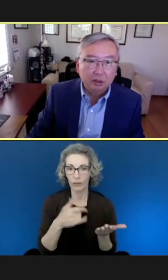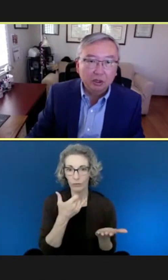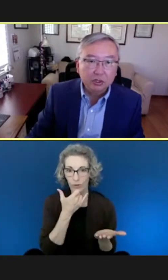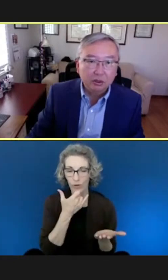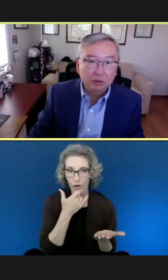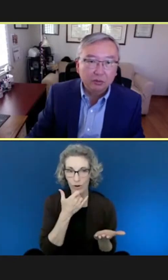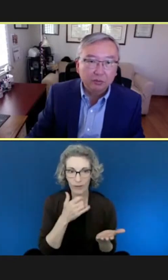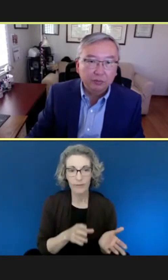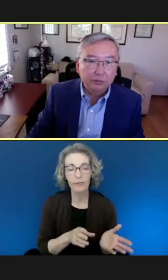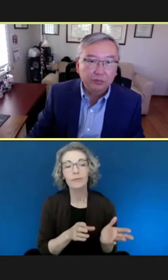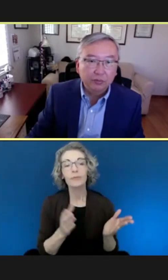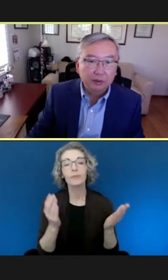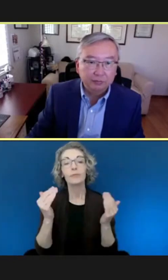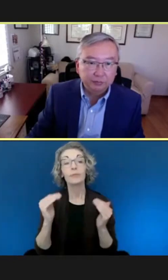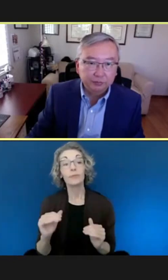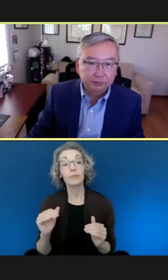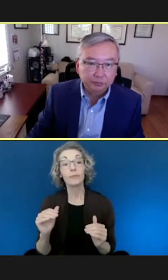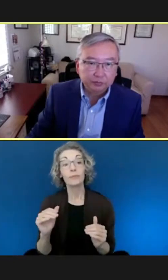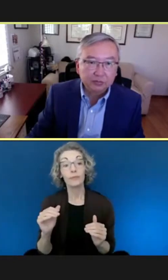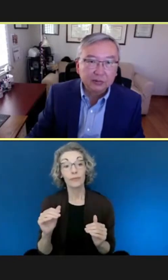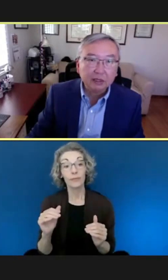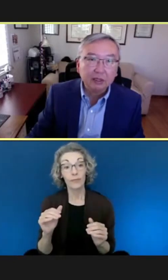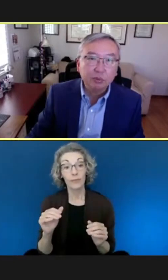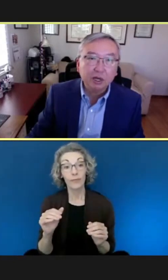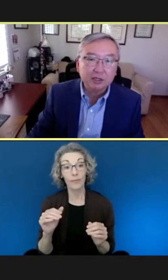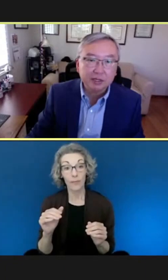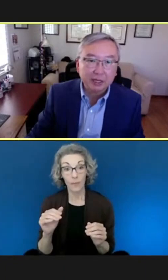Also, in positive psychiatry,